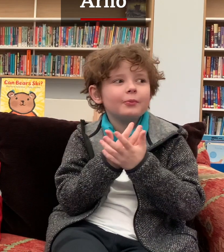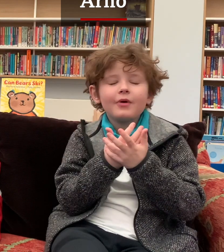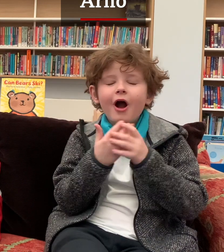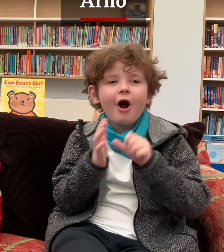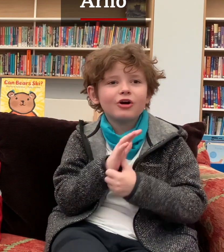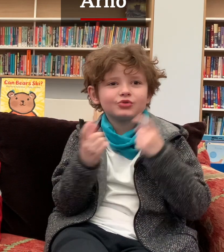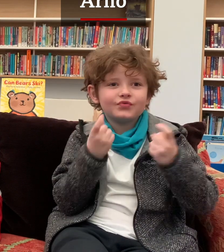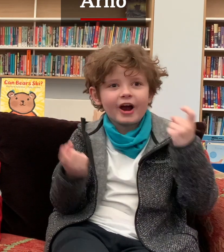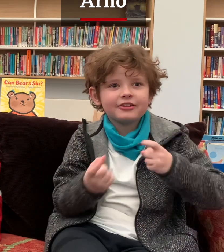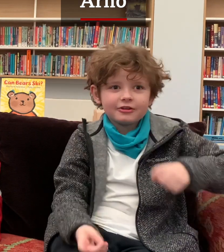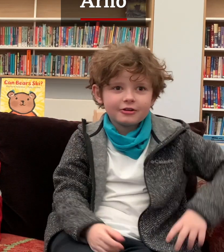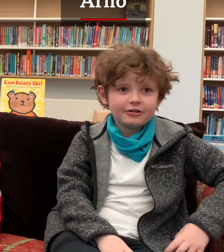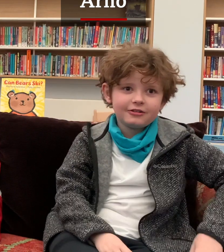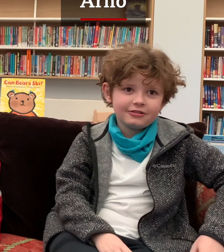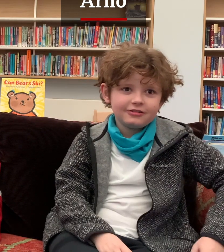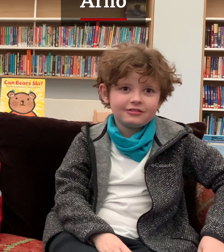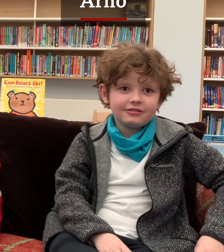hard to find it.